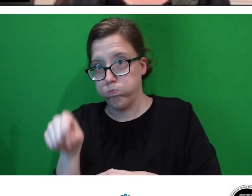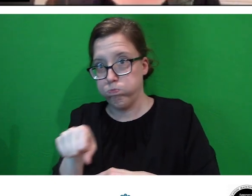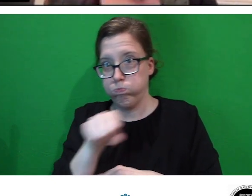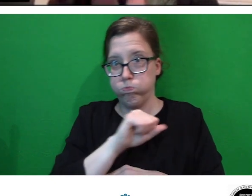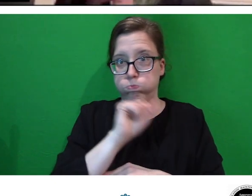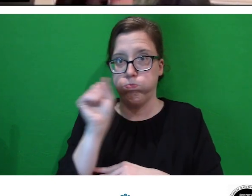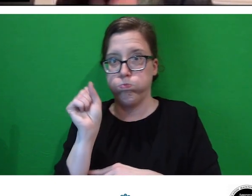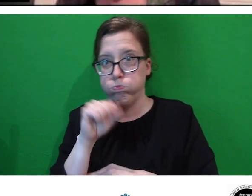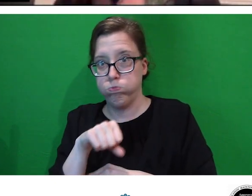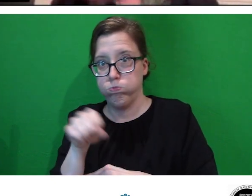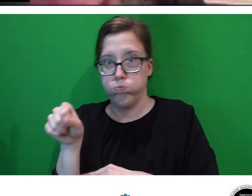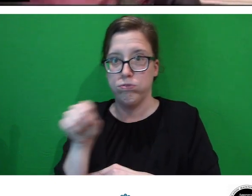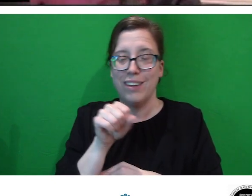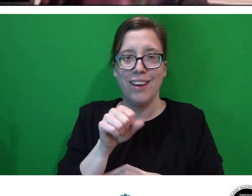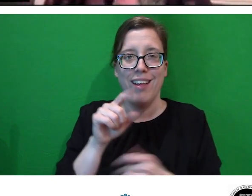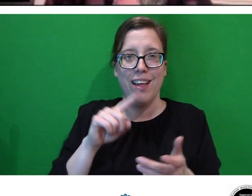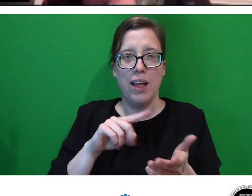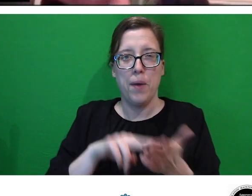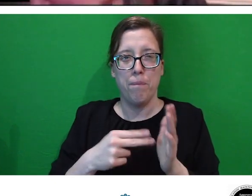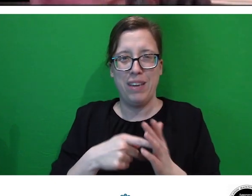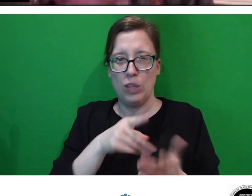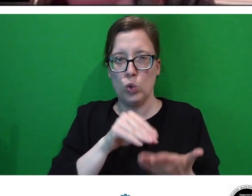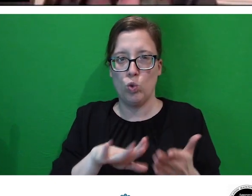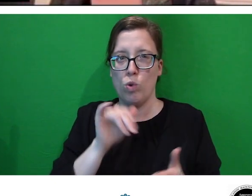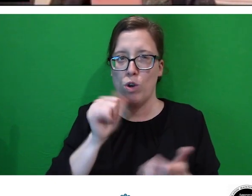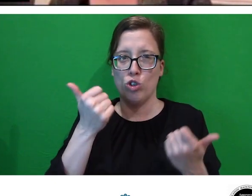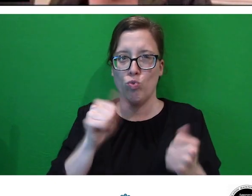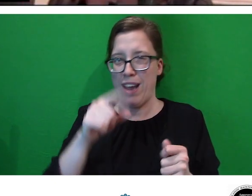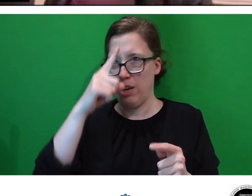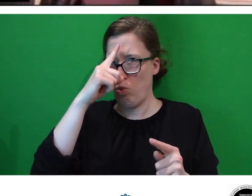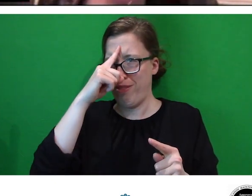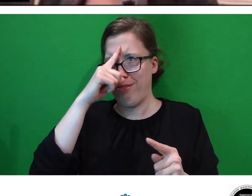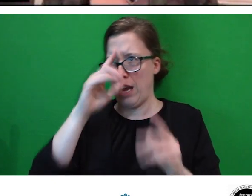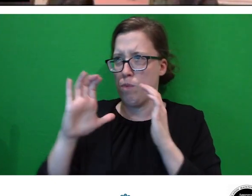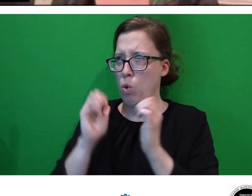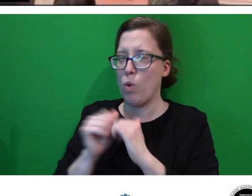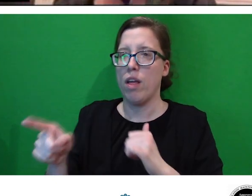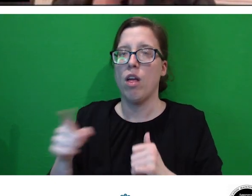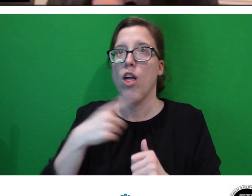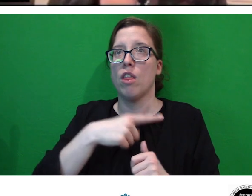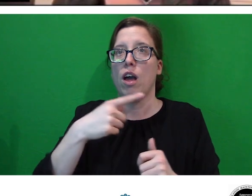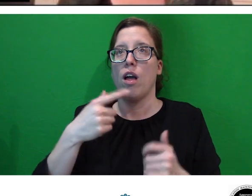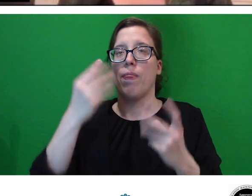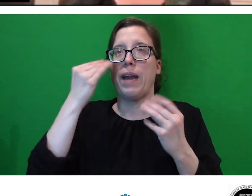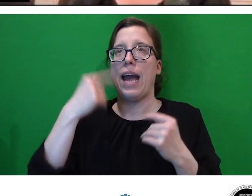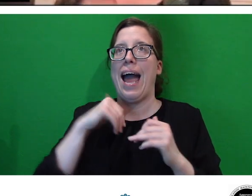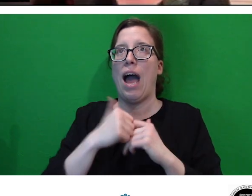If kids are struggling... to hold their heads up...